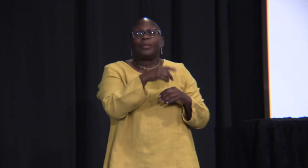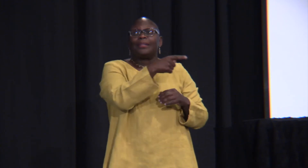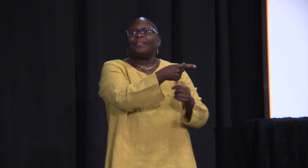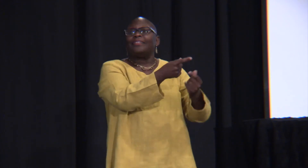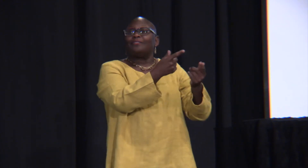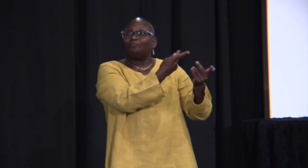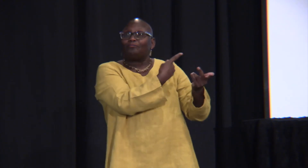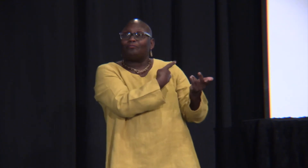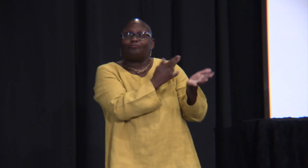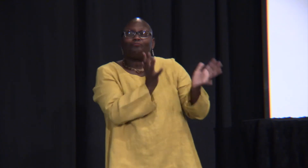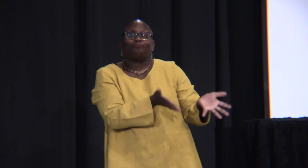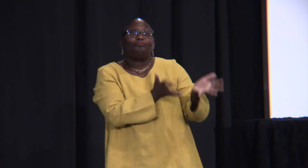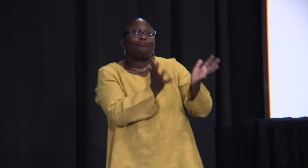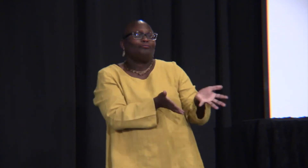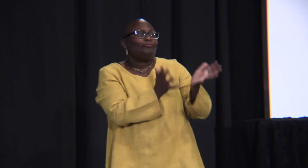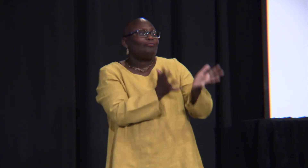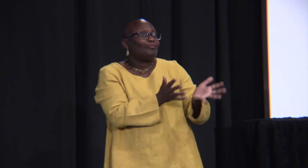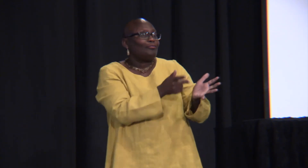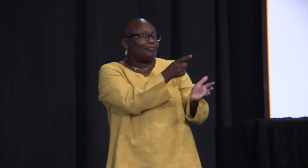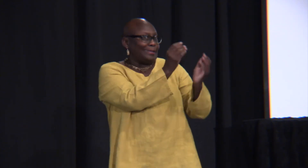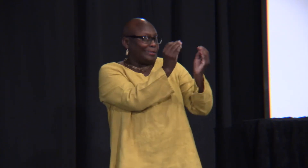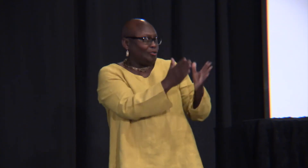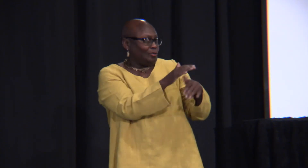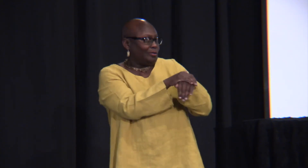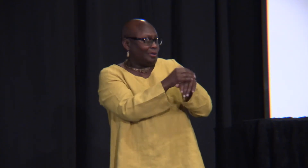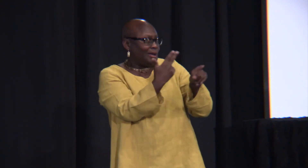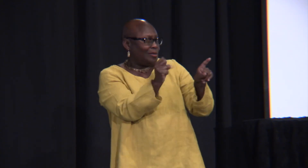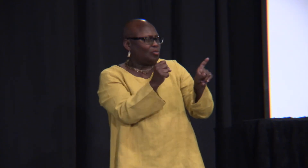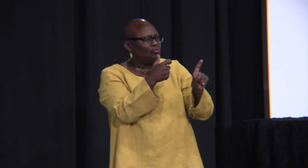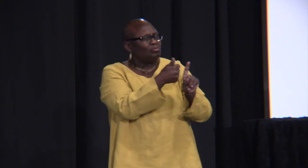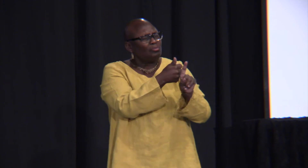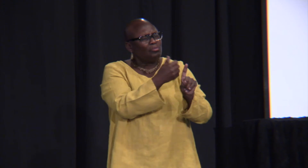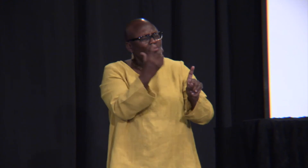versus literacy as desire.